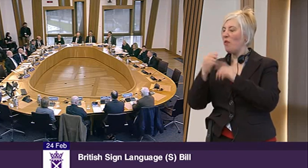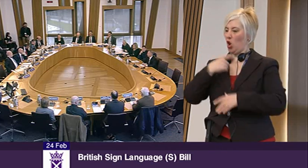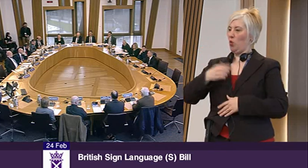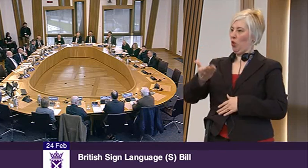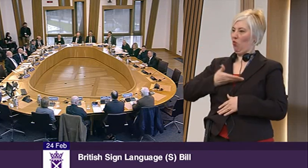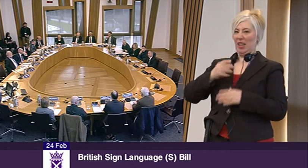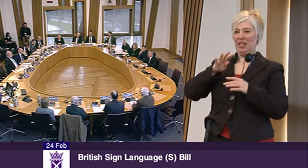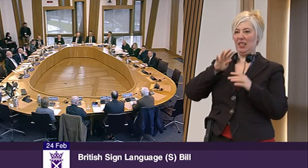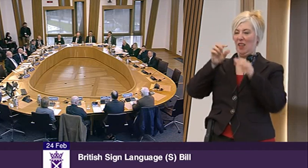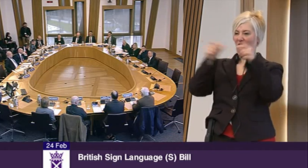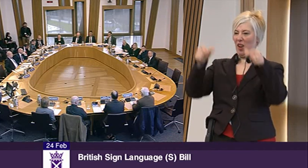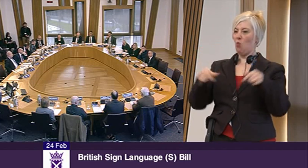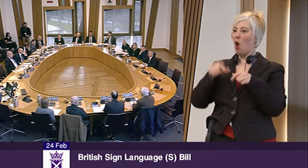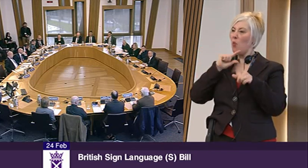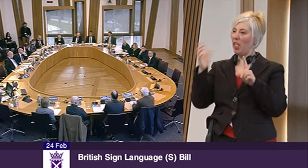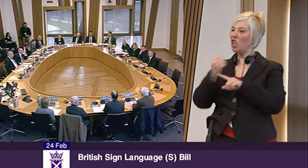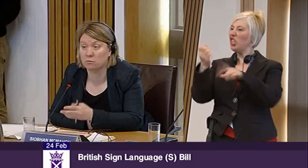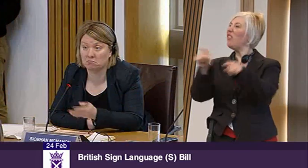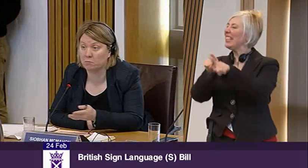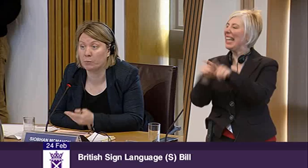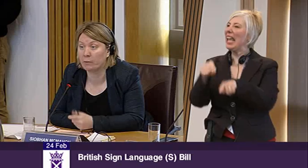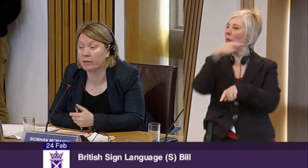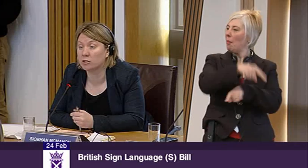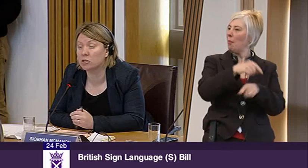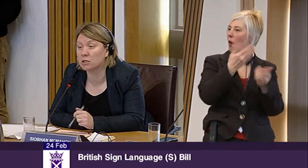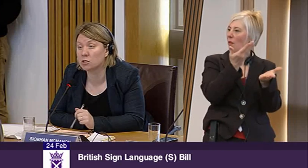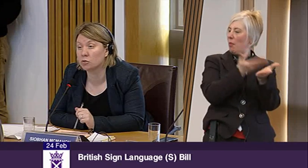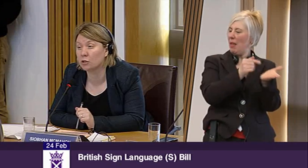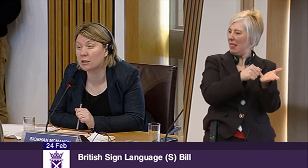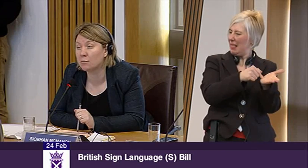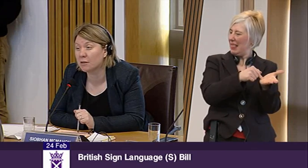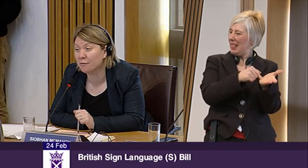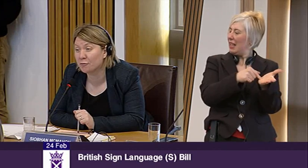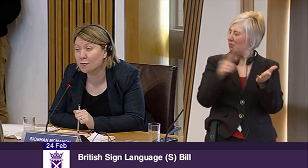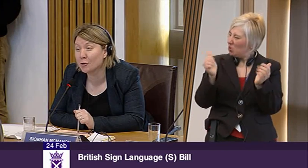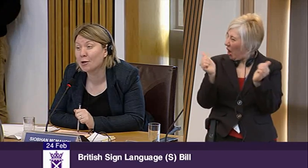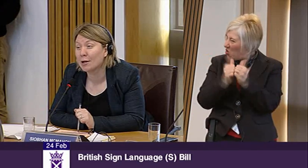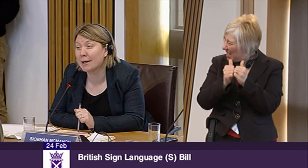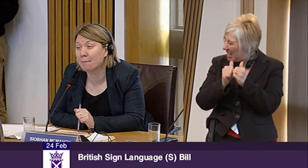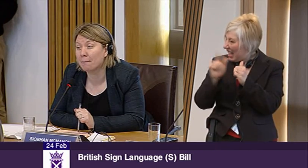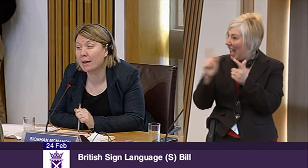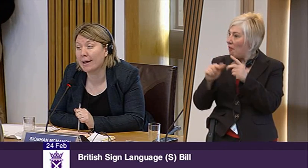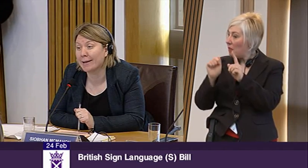would achieve the same outcomes as we would by implementing primary legislation. Do you